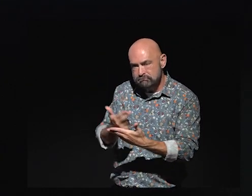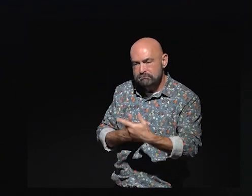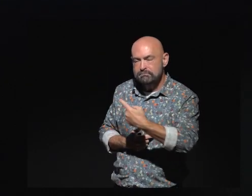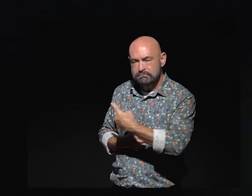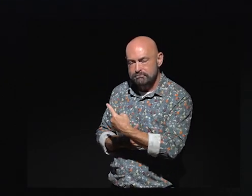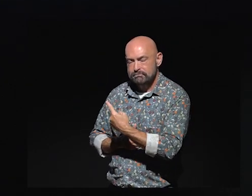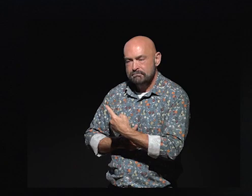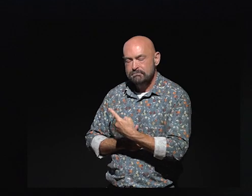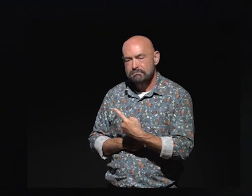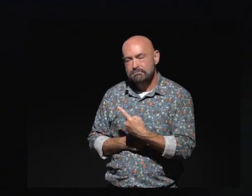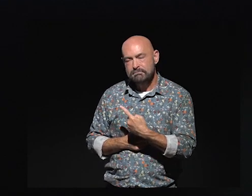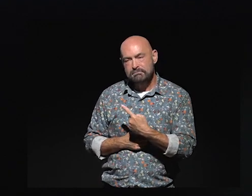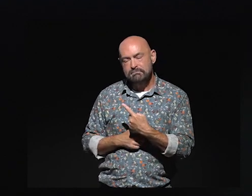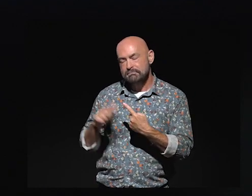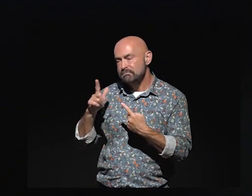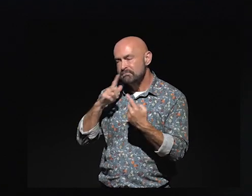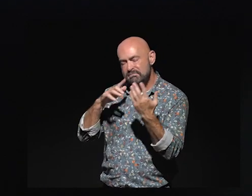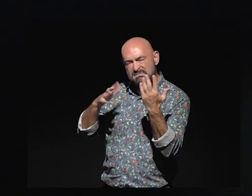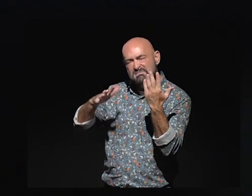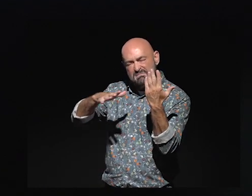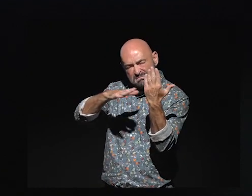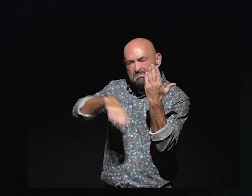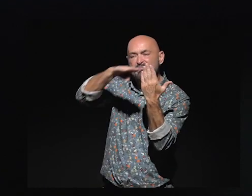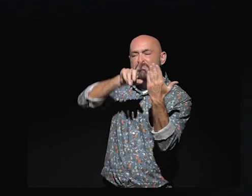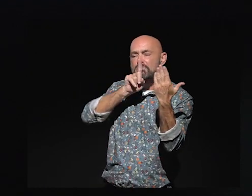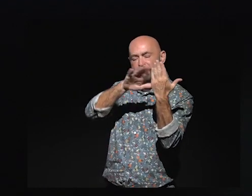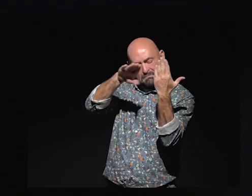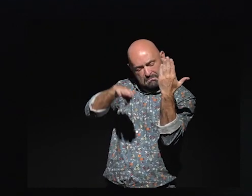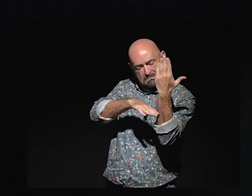of an upper middle class Parisian woman.